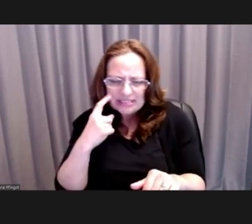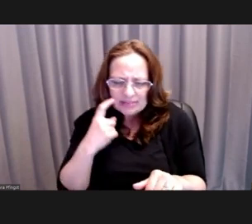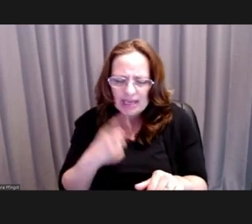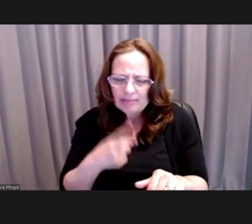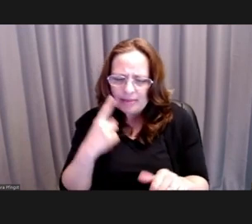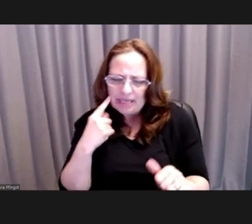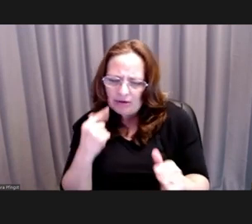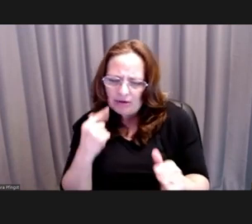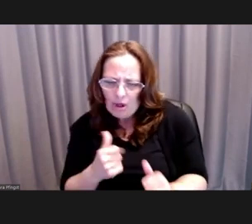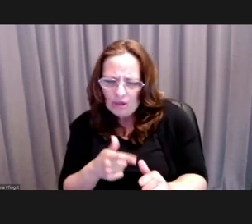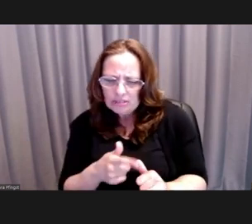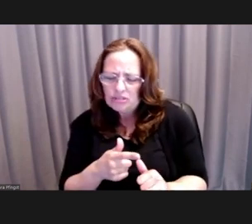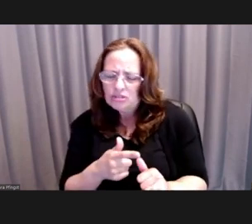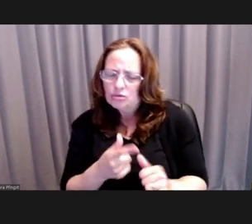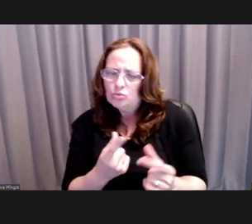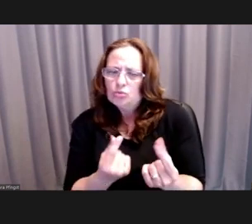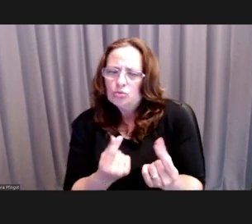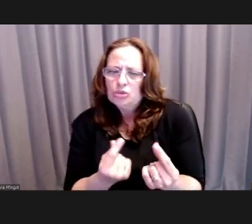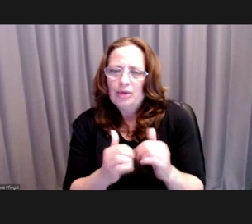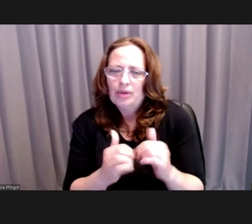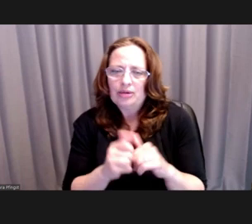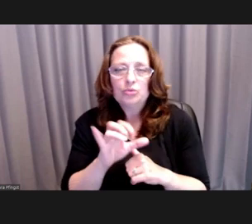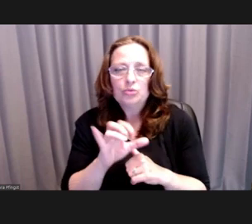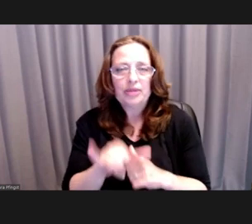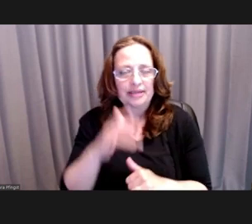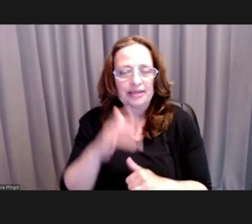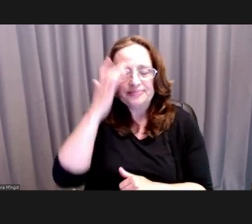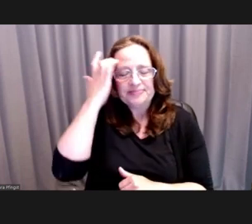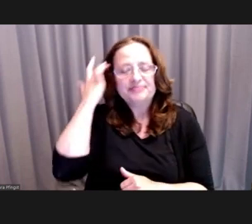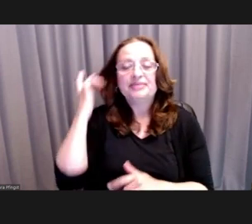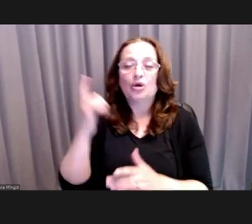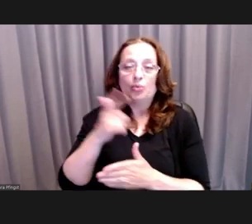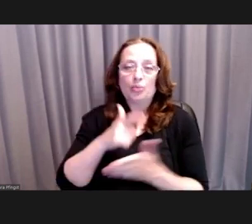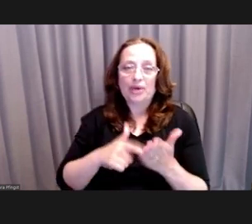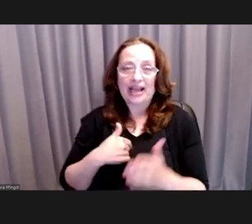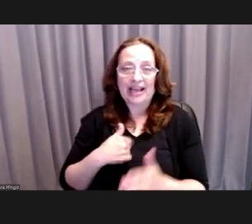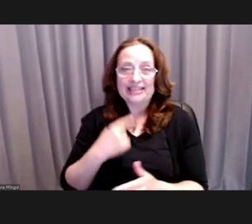disclaimers. I should mention very clearly that I am not a geneticist.